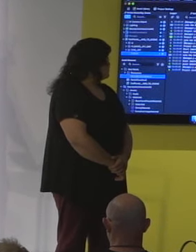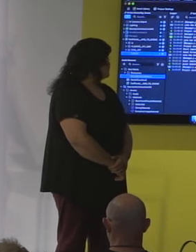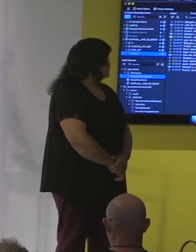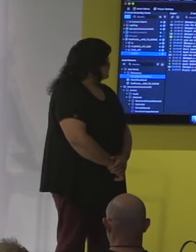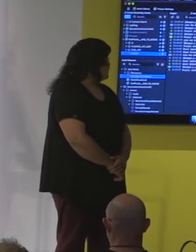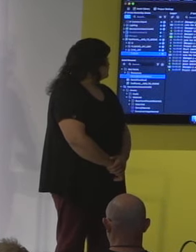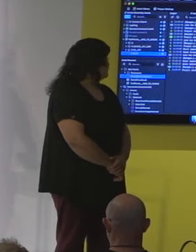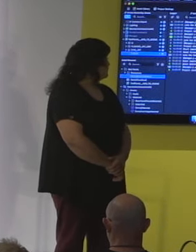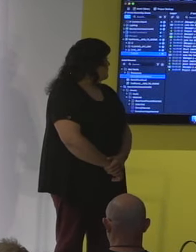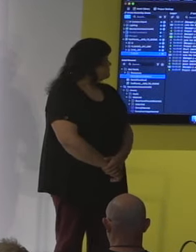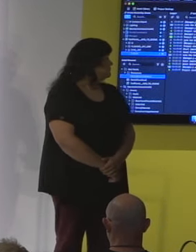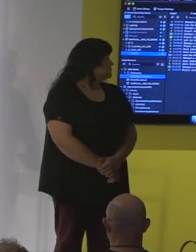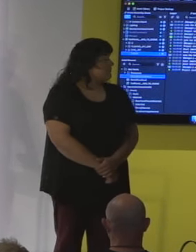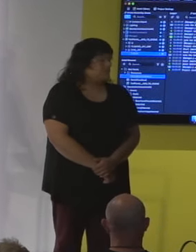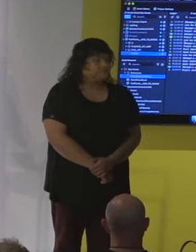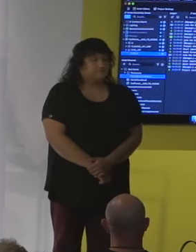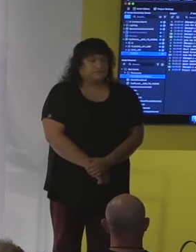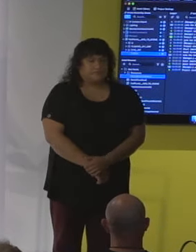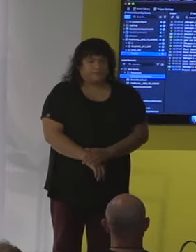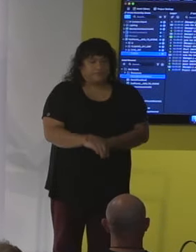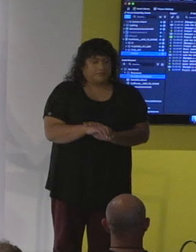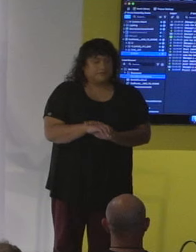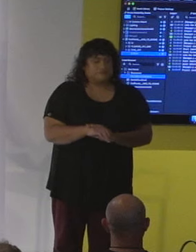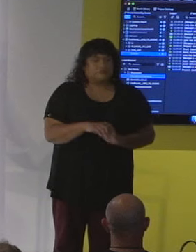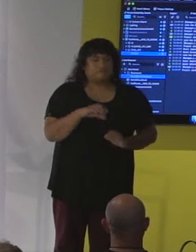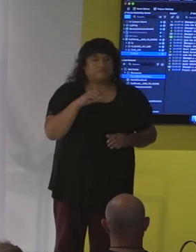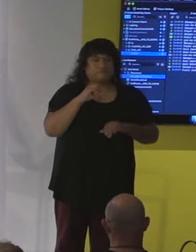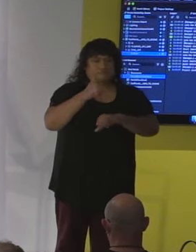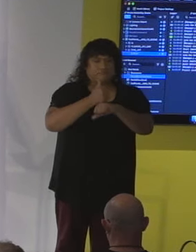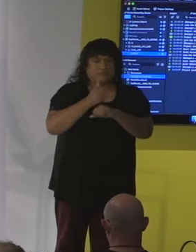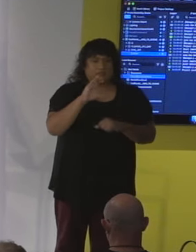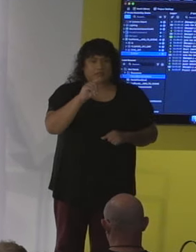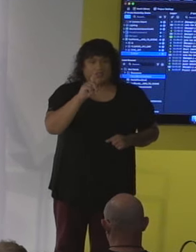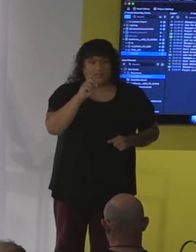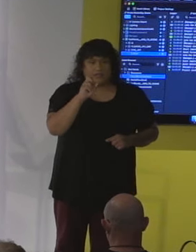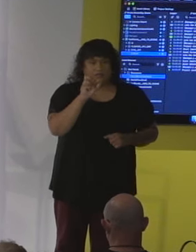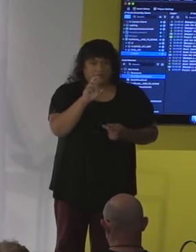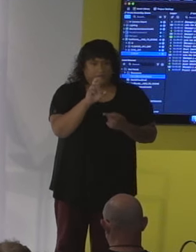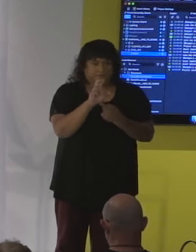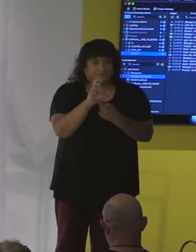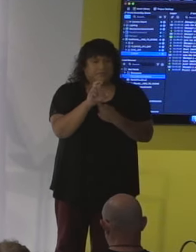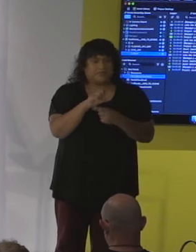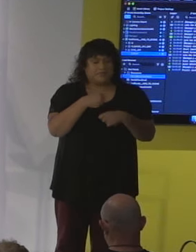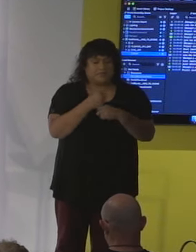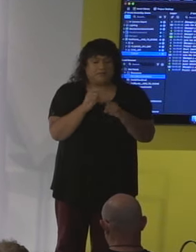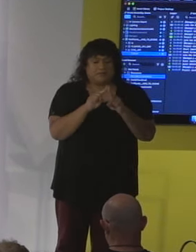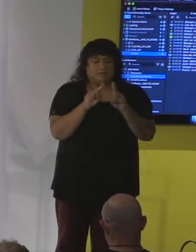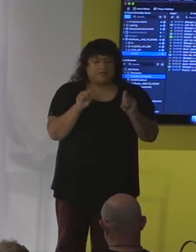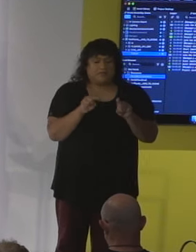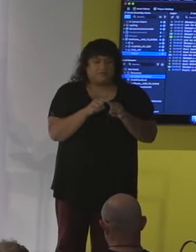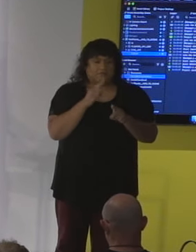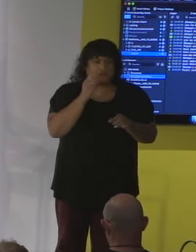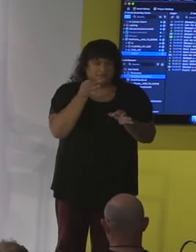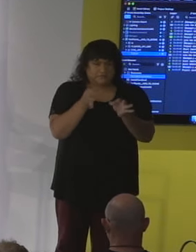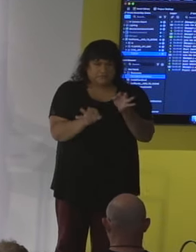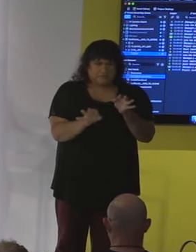Let's visualize this collider. Let's make it a box for simplicity. And you'll notice it's very small.